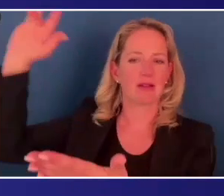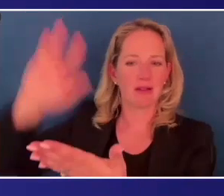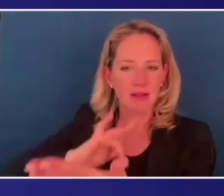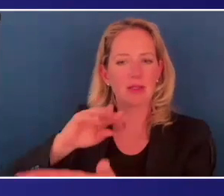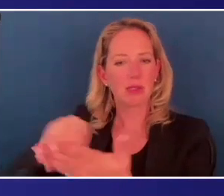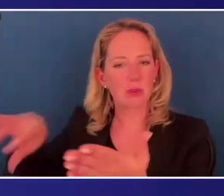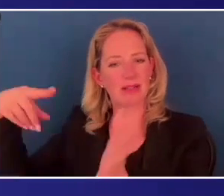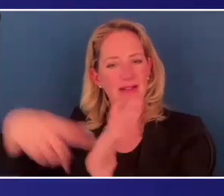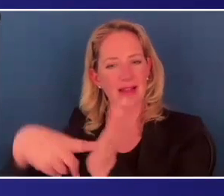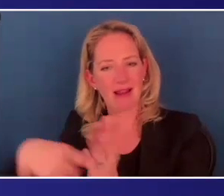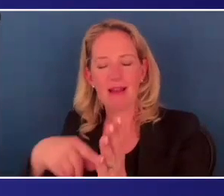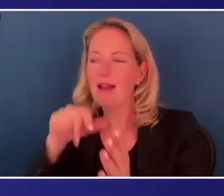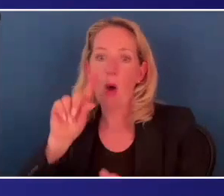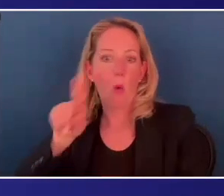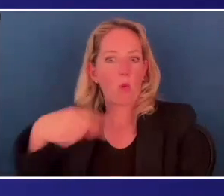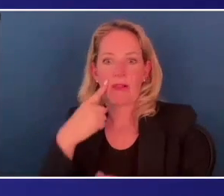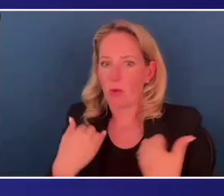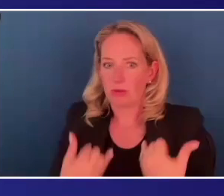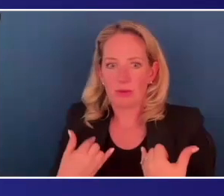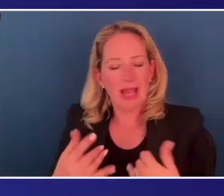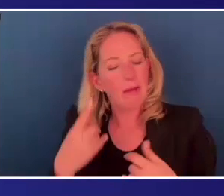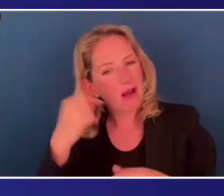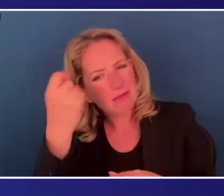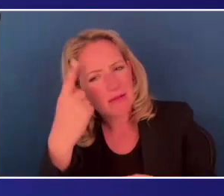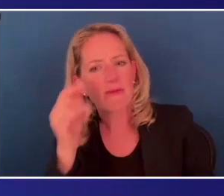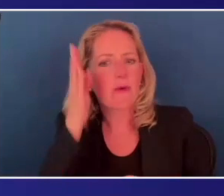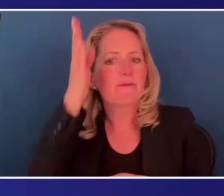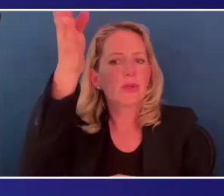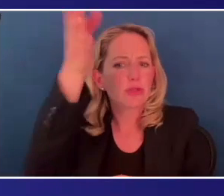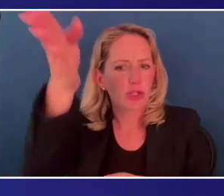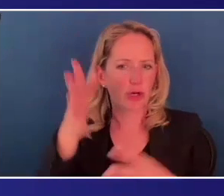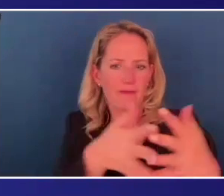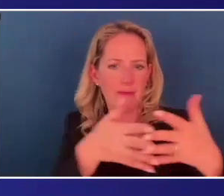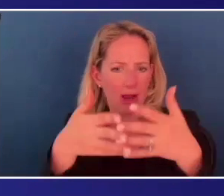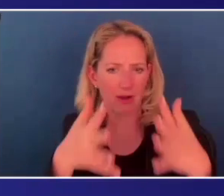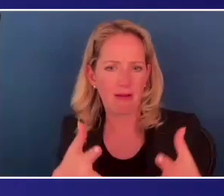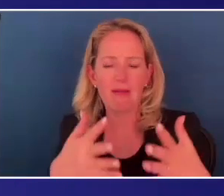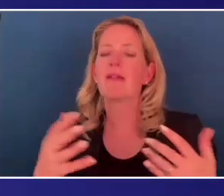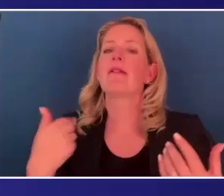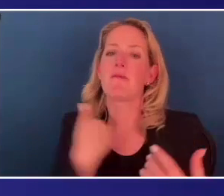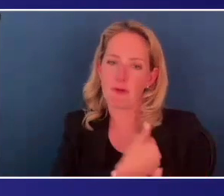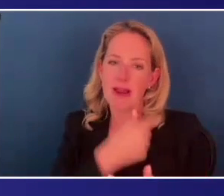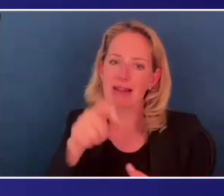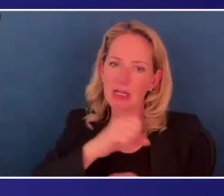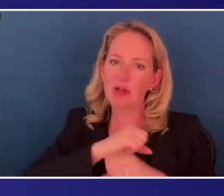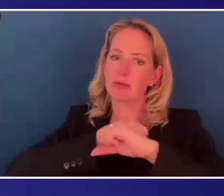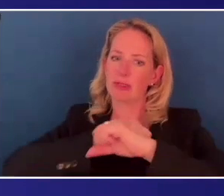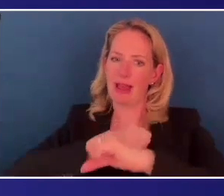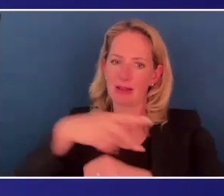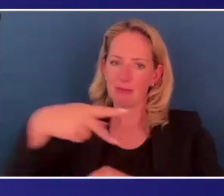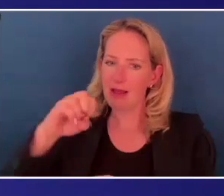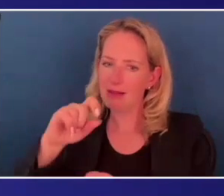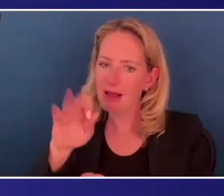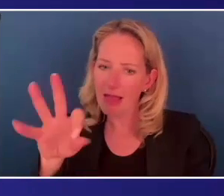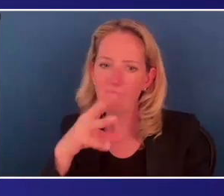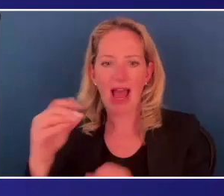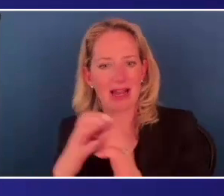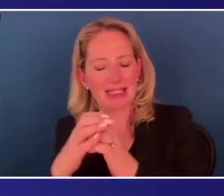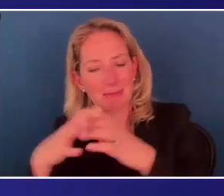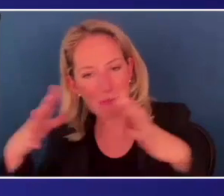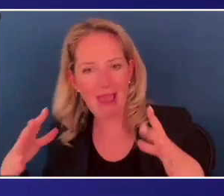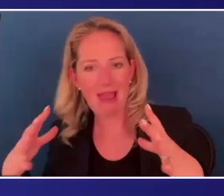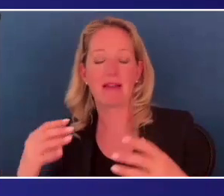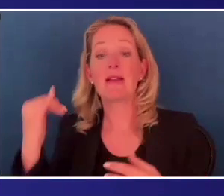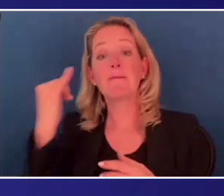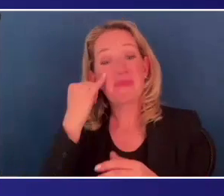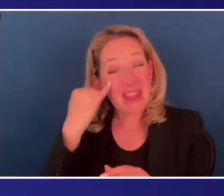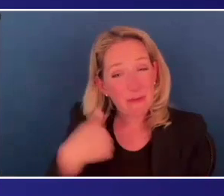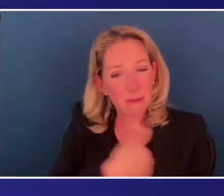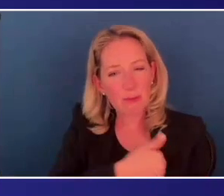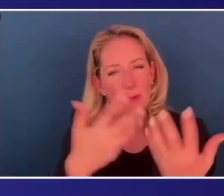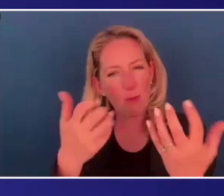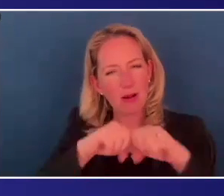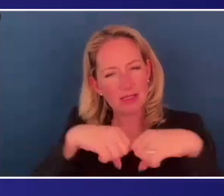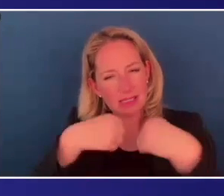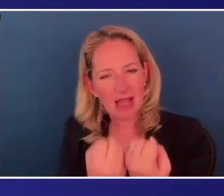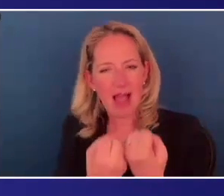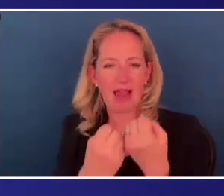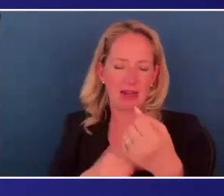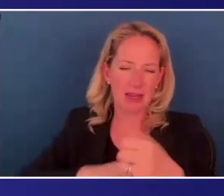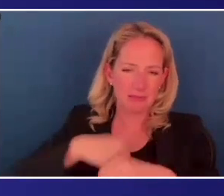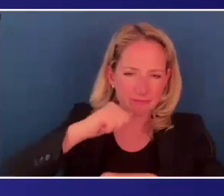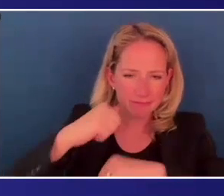The Department of Education must not only protect PSLF and IR. They must expand. Thank you.